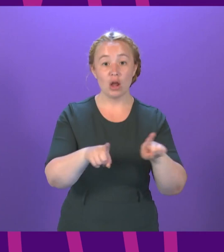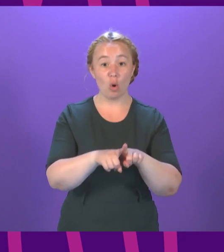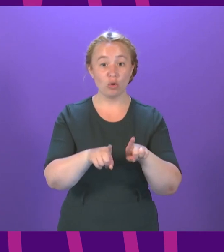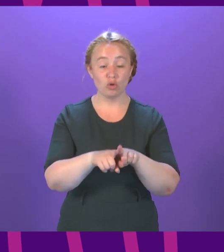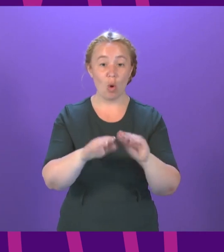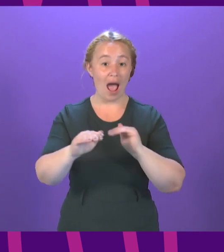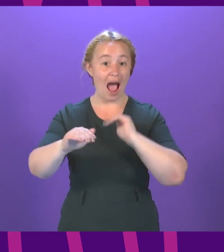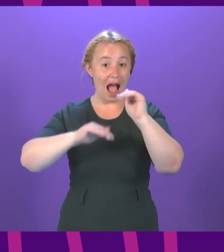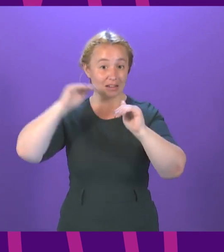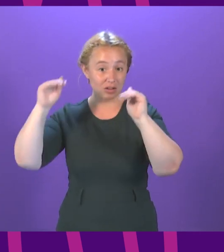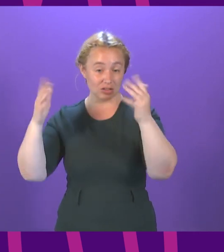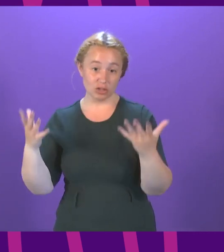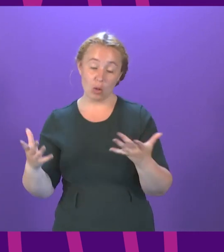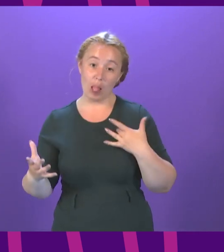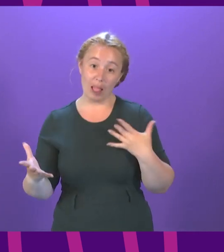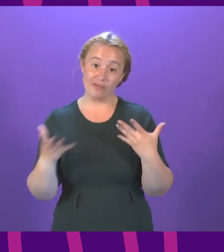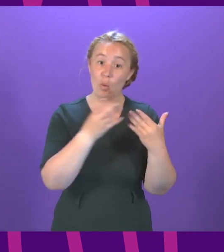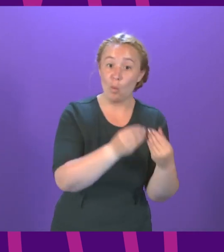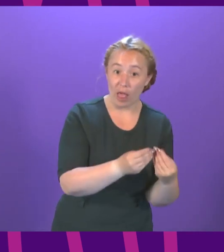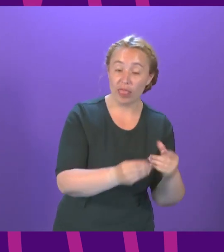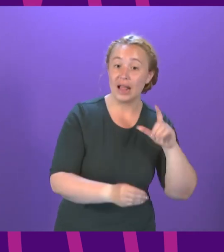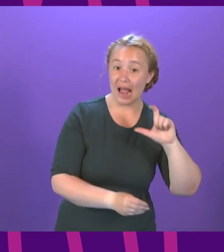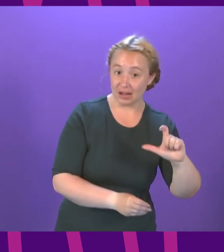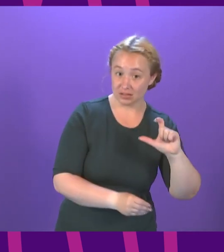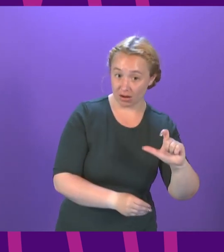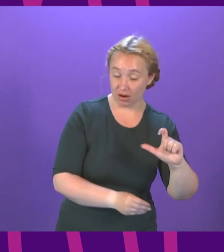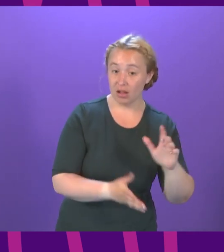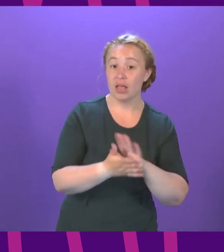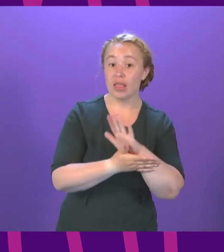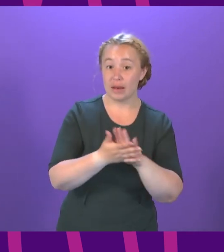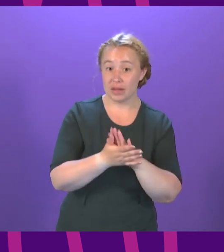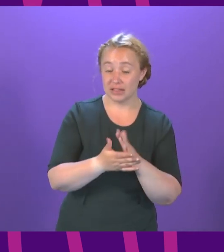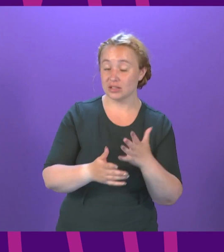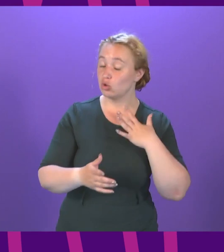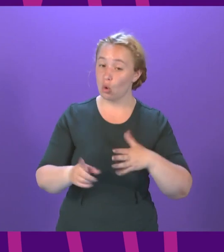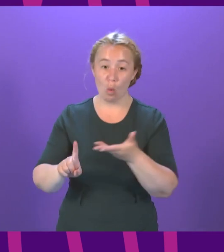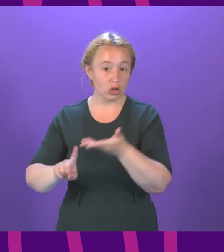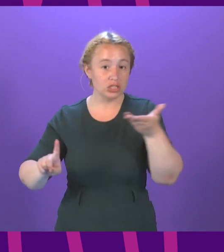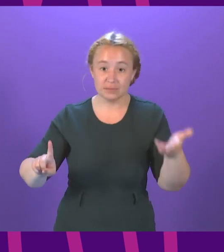members of those with suppressed immune systems, to minimise the risk to vulnerable individuals.